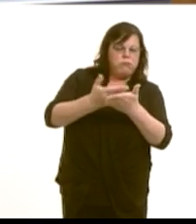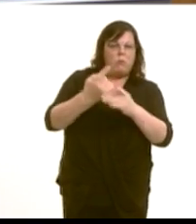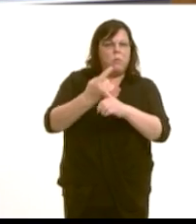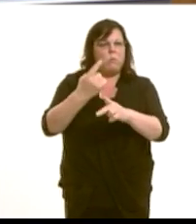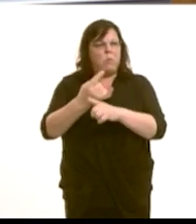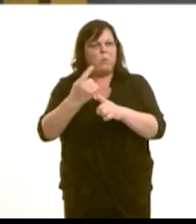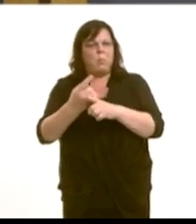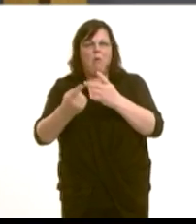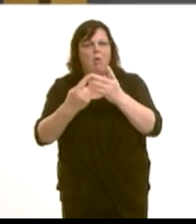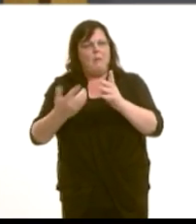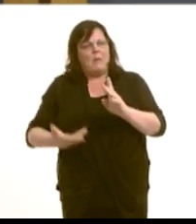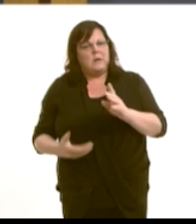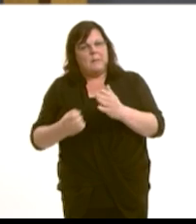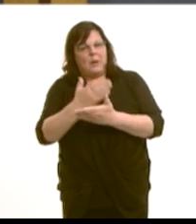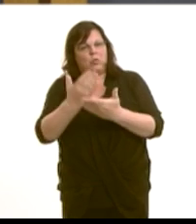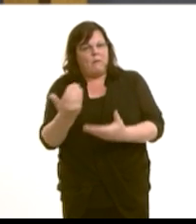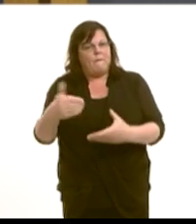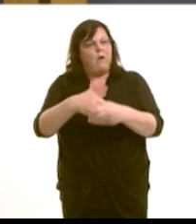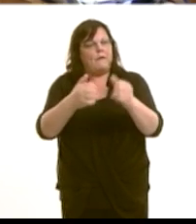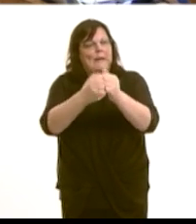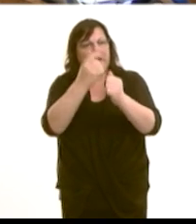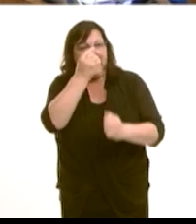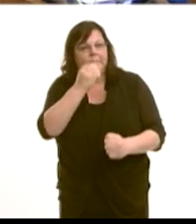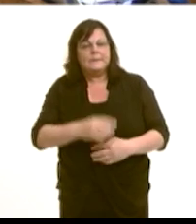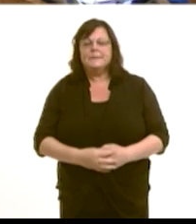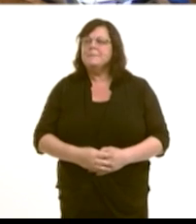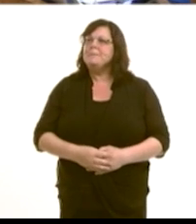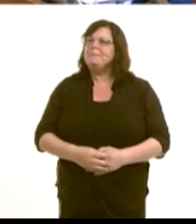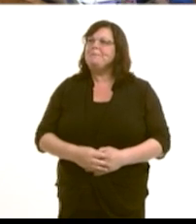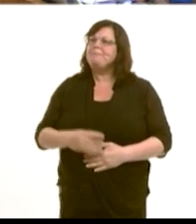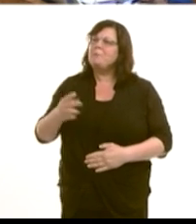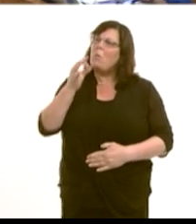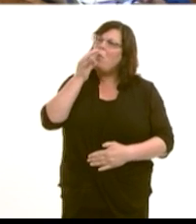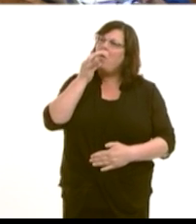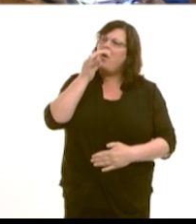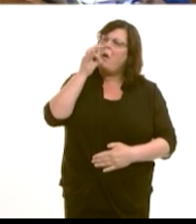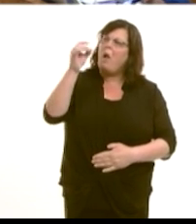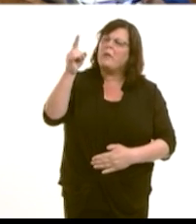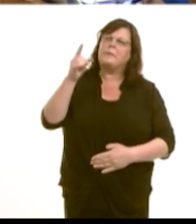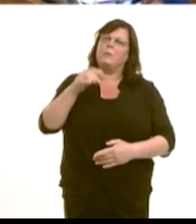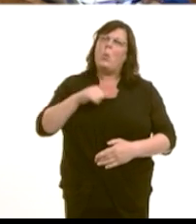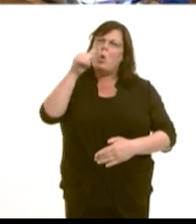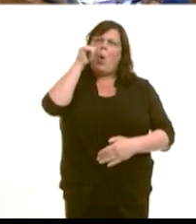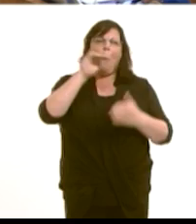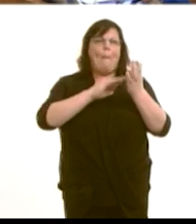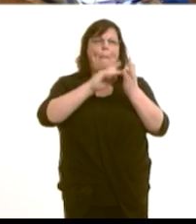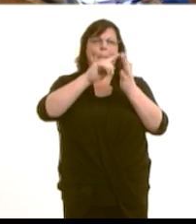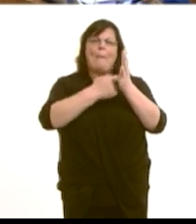can be maximised. David Melding: First Minister, weíve heard that the metro deal is central to this whole concept.